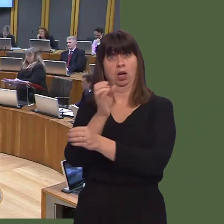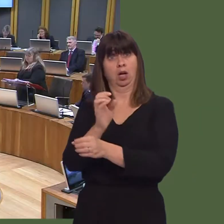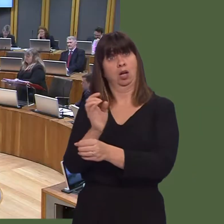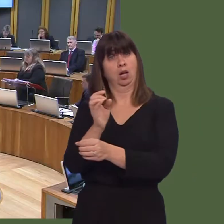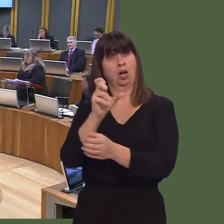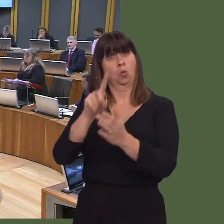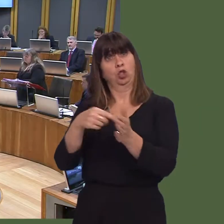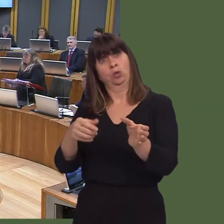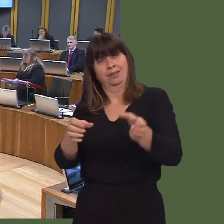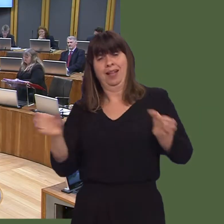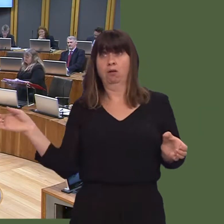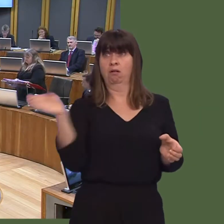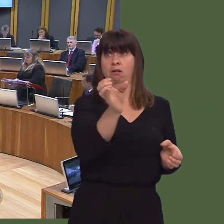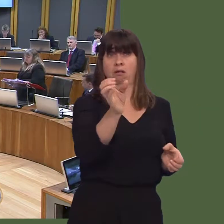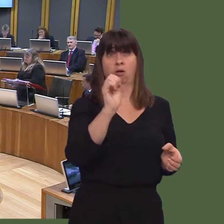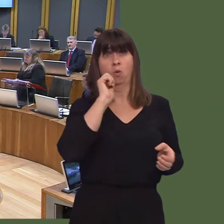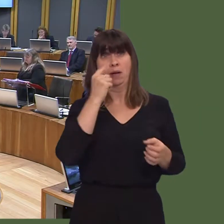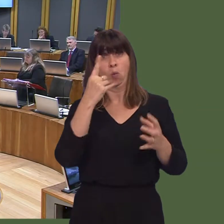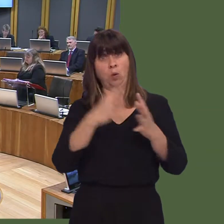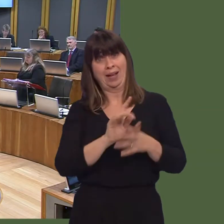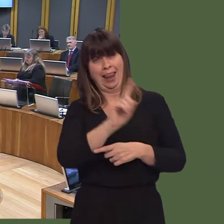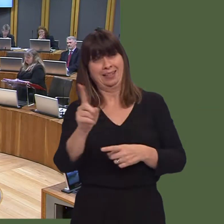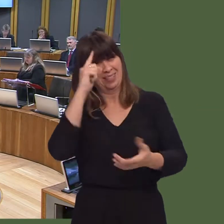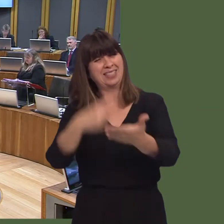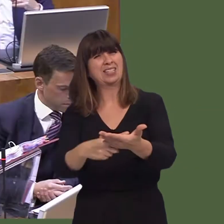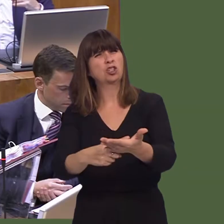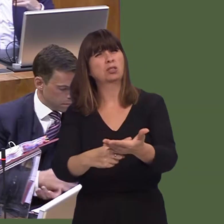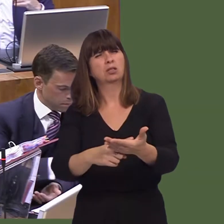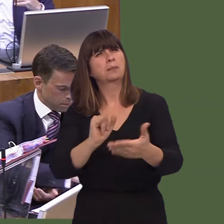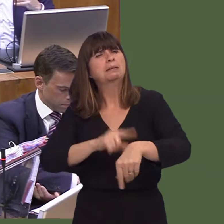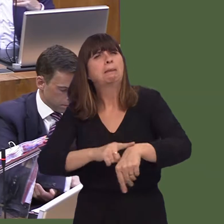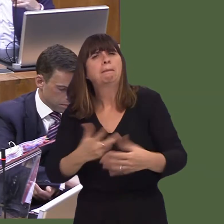Julie James AM: We're in the process that results from the public inquiry, so, for the